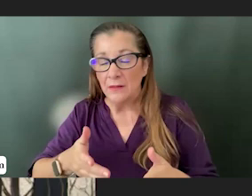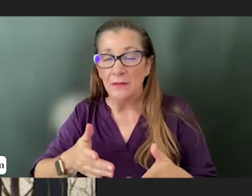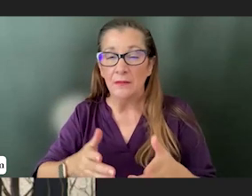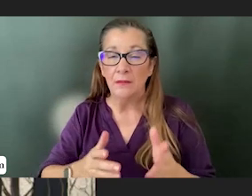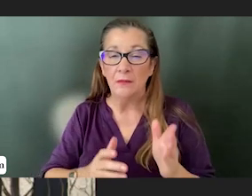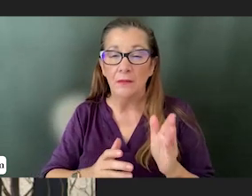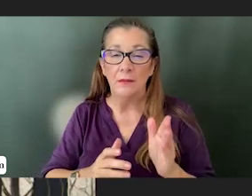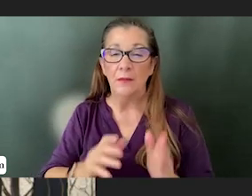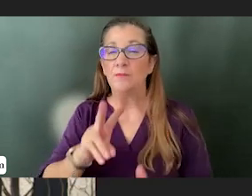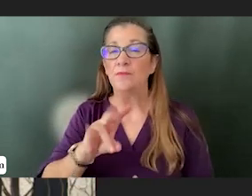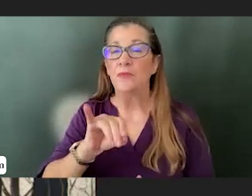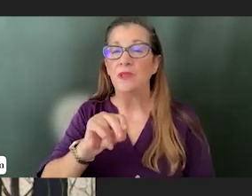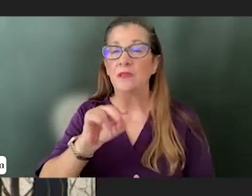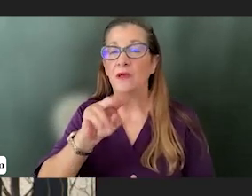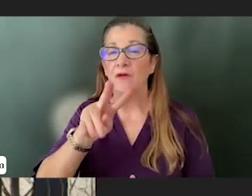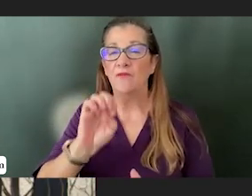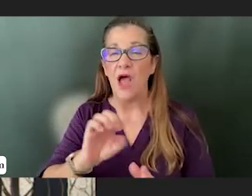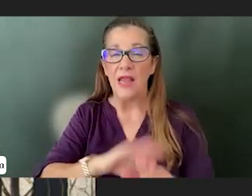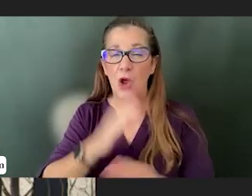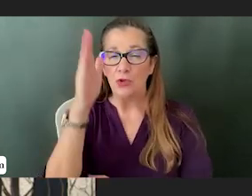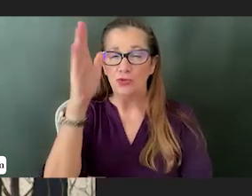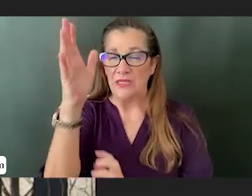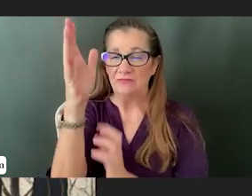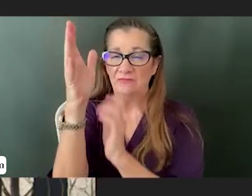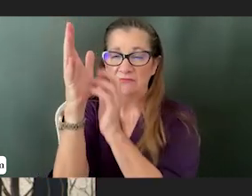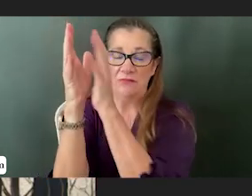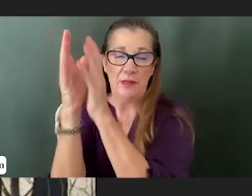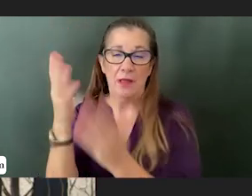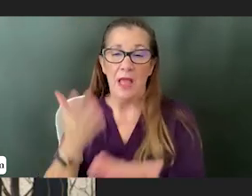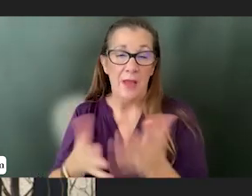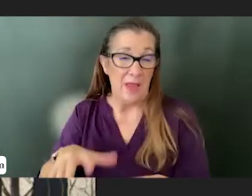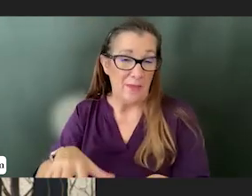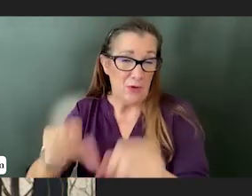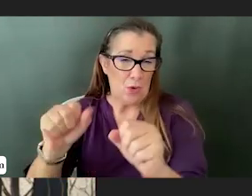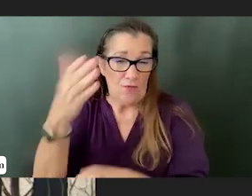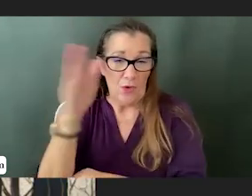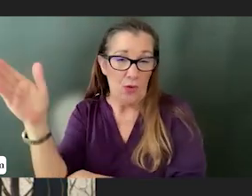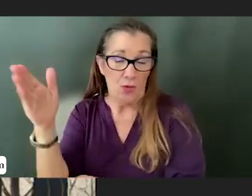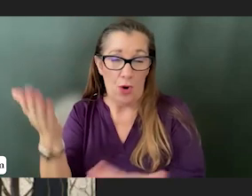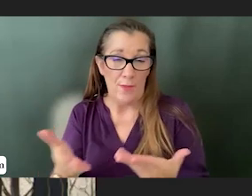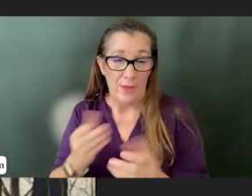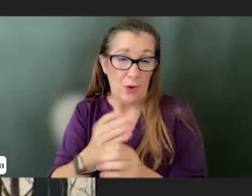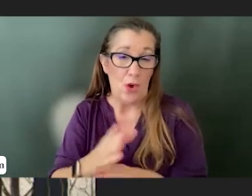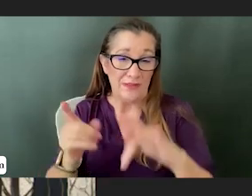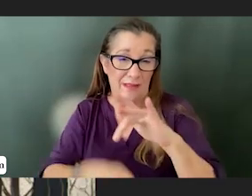Vines which may or may not be invasive to the forest or may have caused the lack of growth because of the invasive nature.